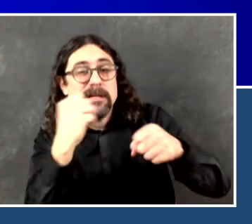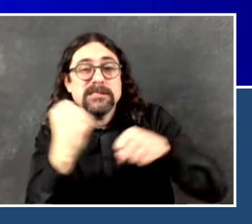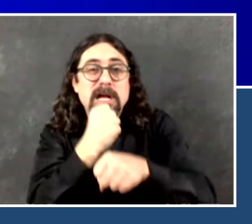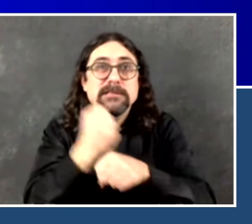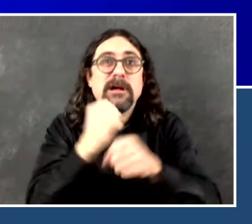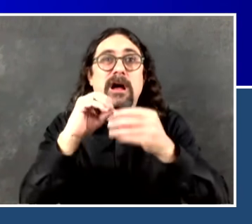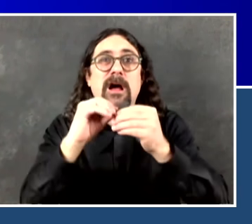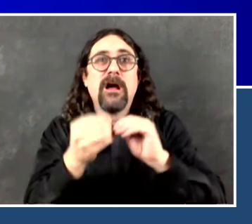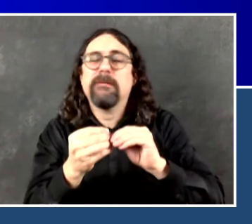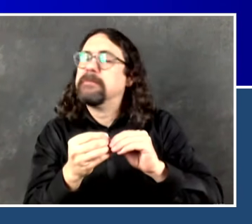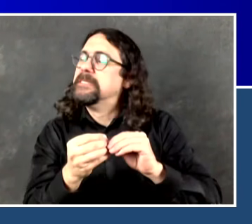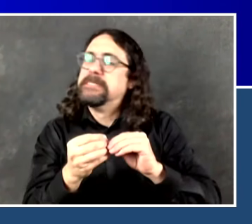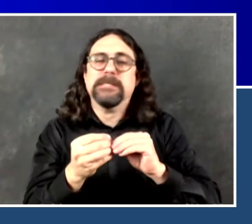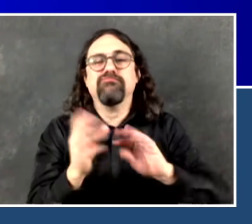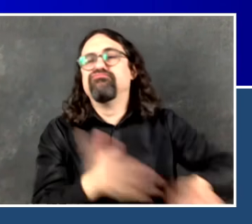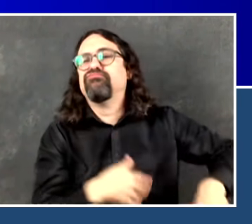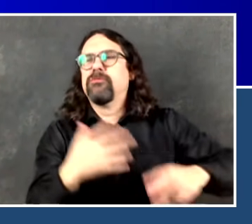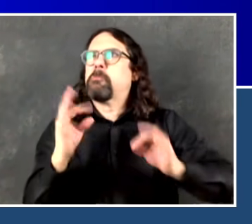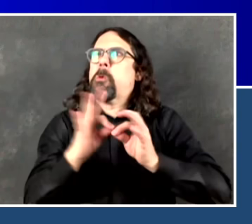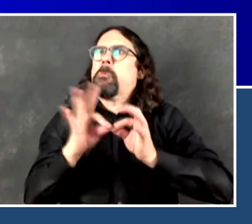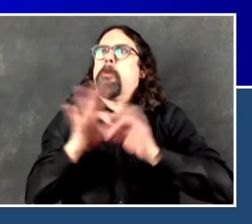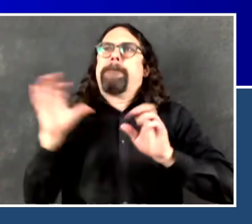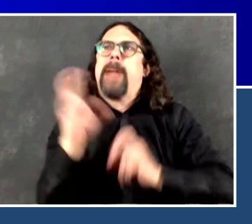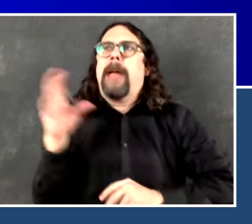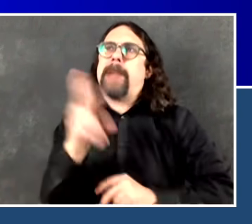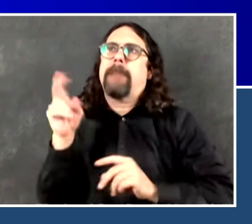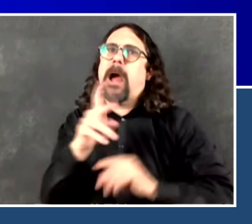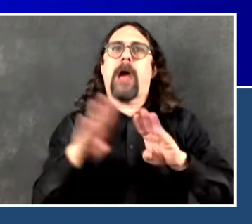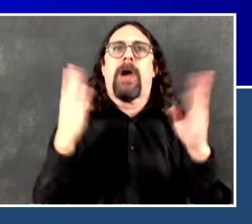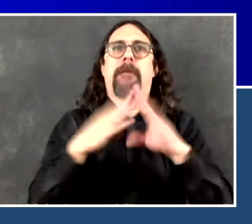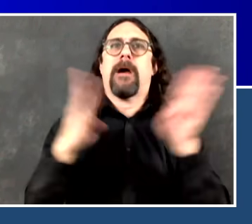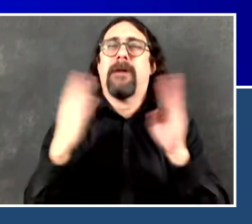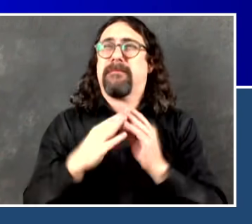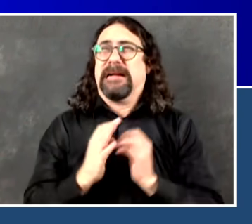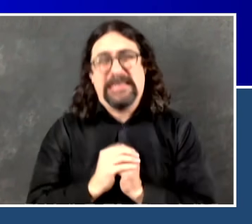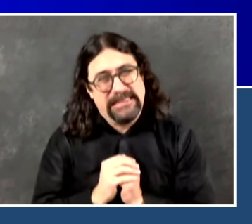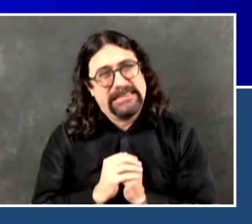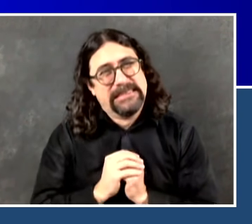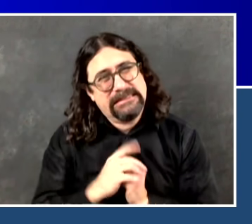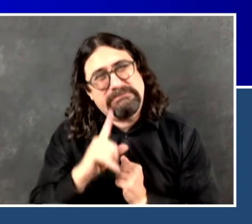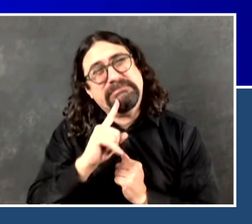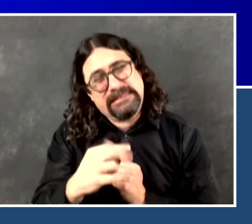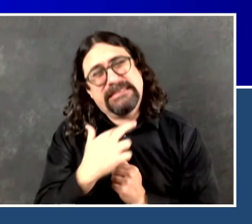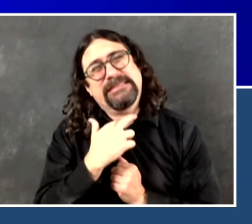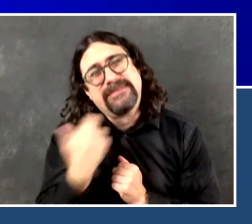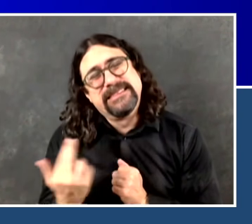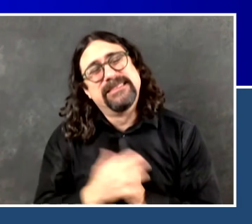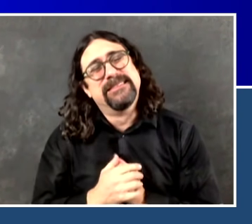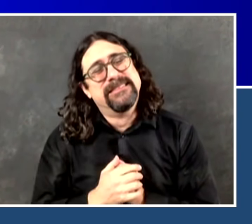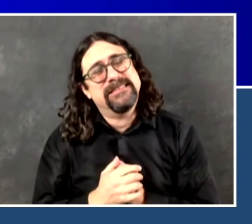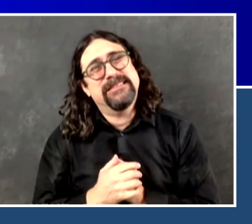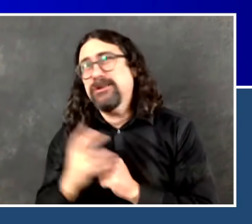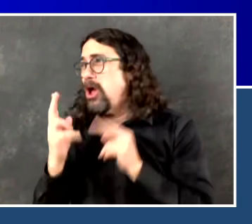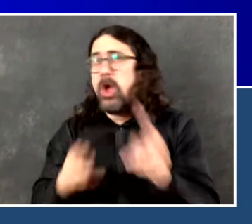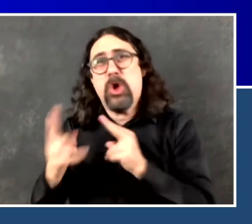INDICATORS, THAT EVIDENCE IS RUNNING A RISK. IT'S ENDANGERING THEIR OWN PEOPLE ANTHD EIR WHOLE IDEA OF WANTING